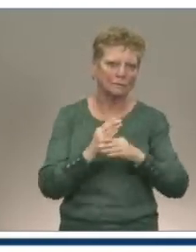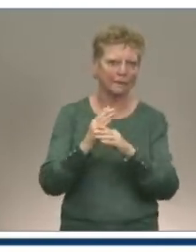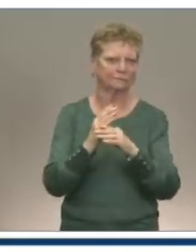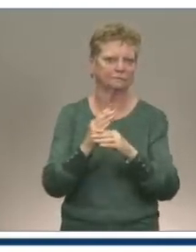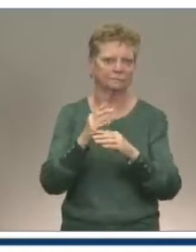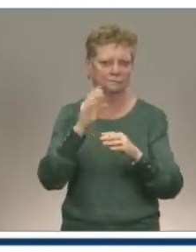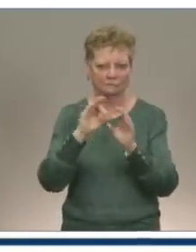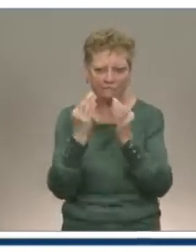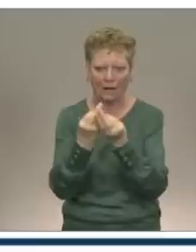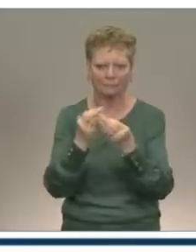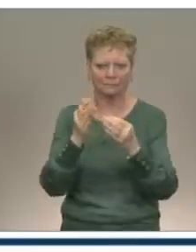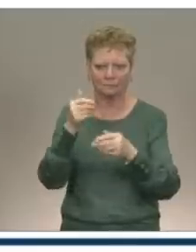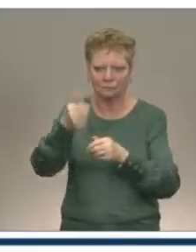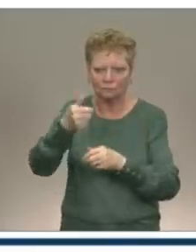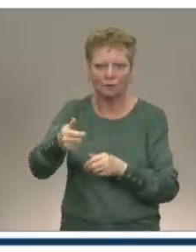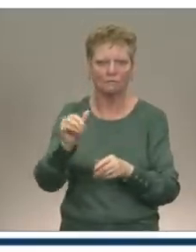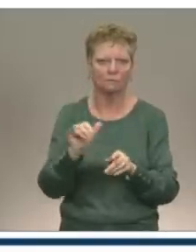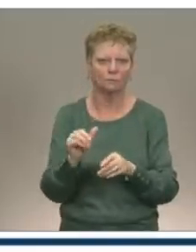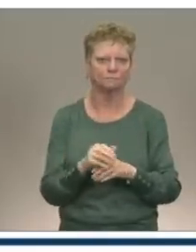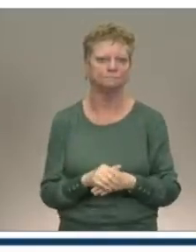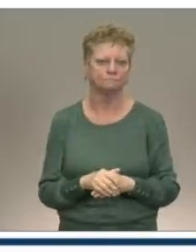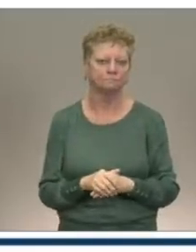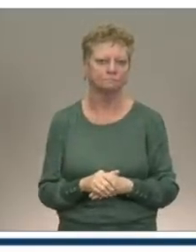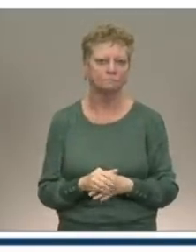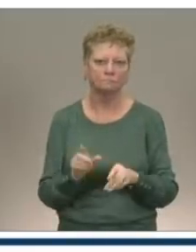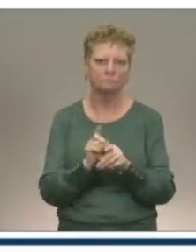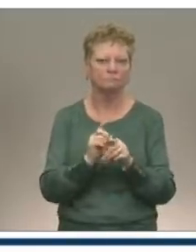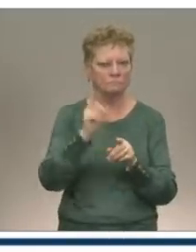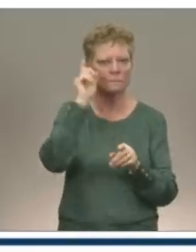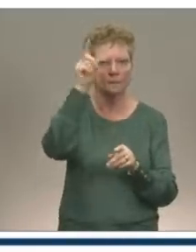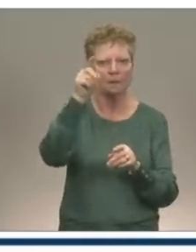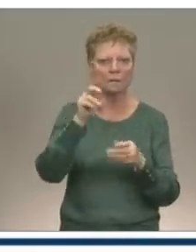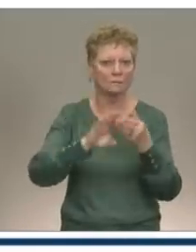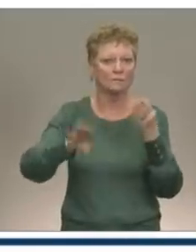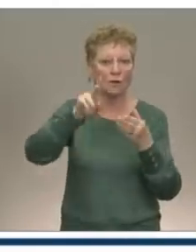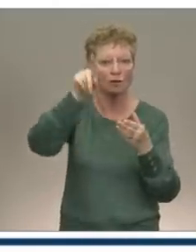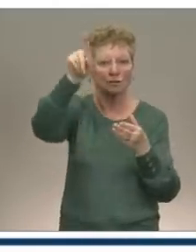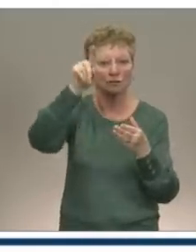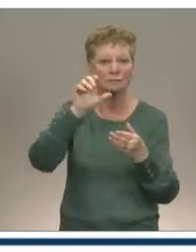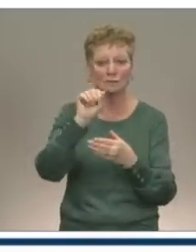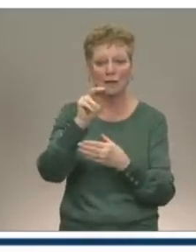i want to make that point on on the same effects that uh anyone who hosted any kind of event there